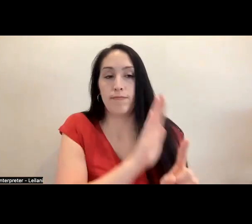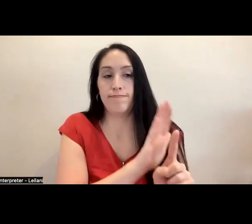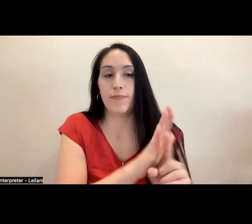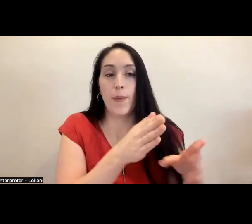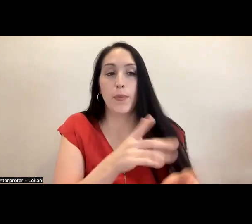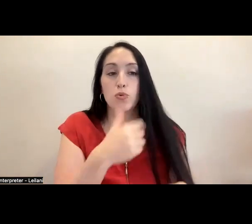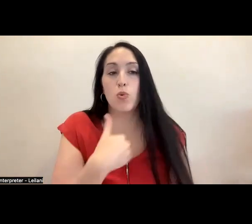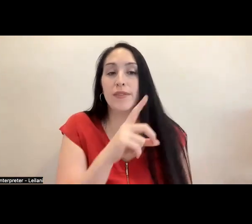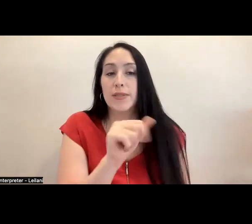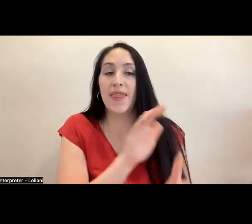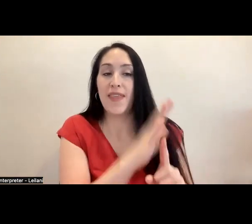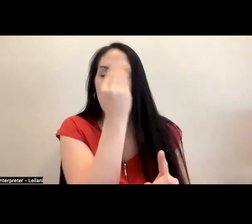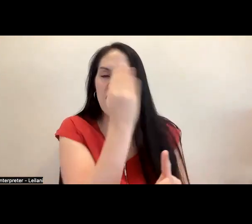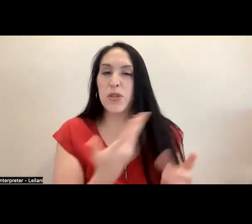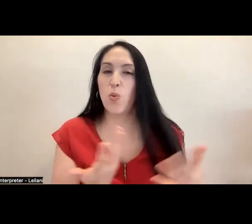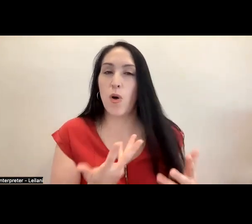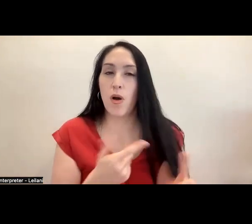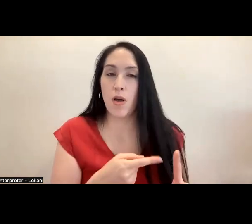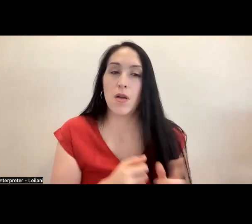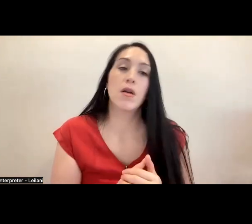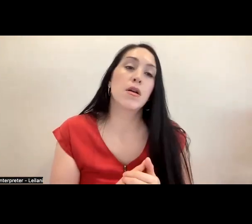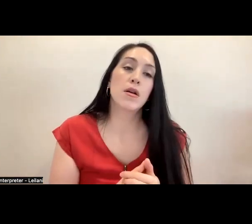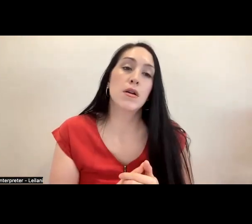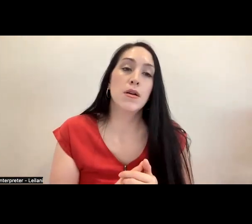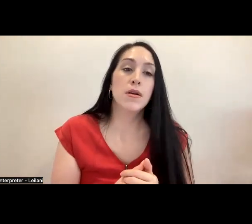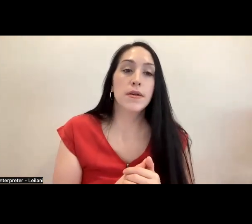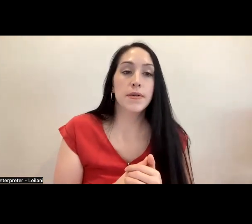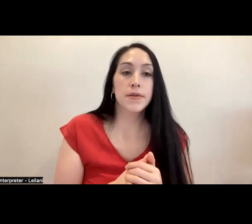well. 11:54:06 You're gonna need. So social date